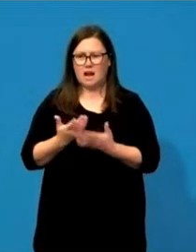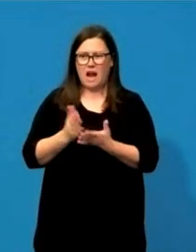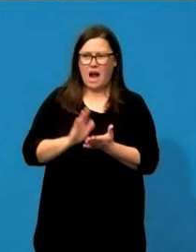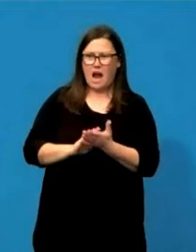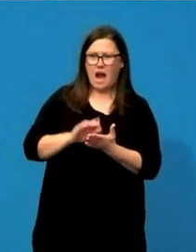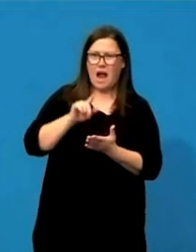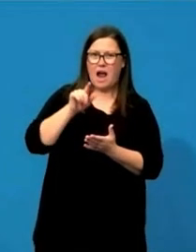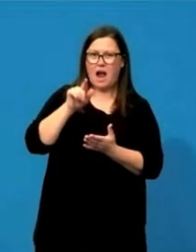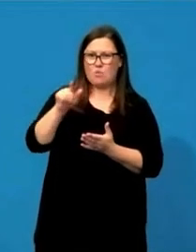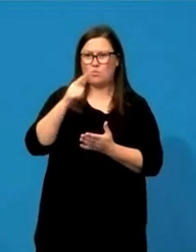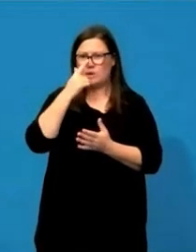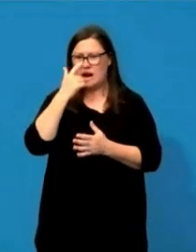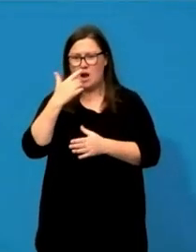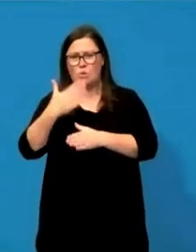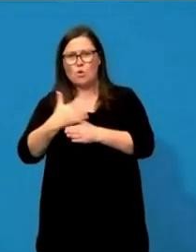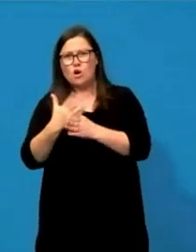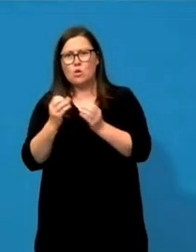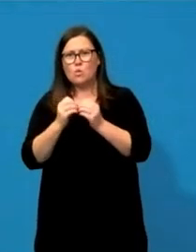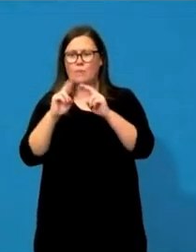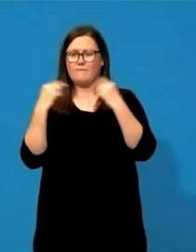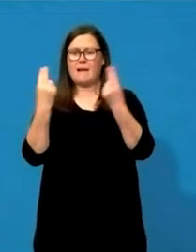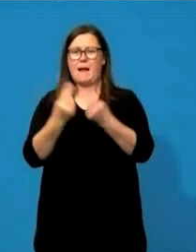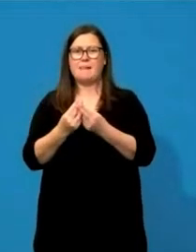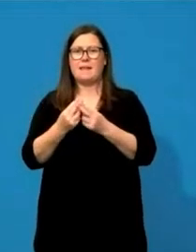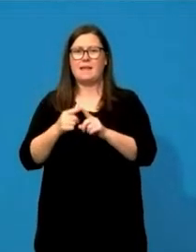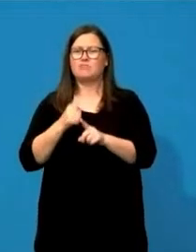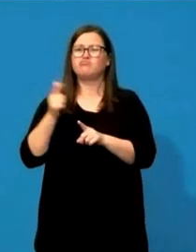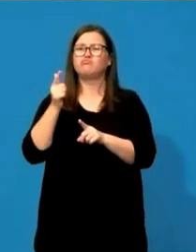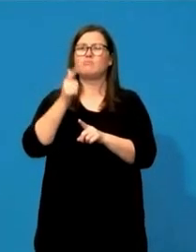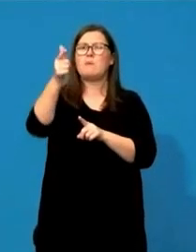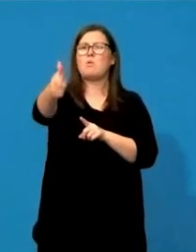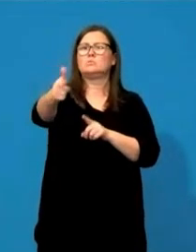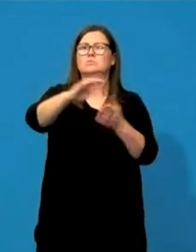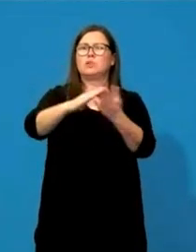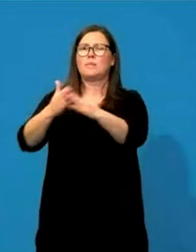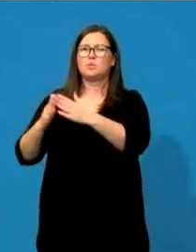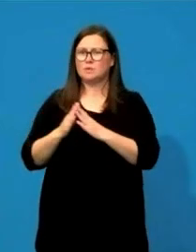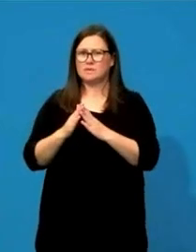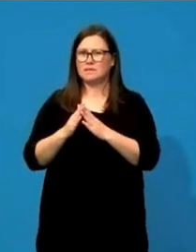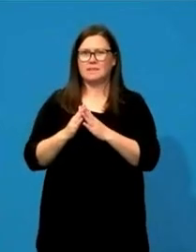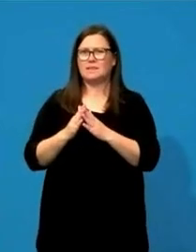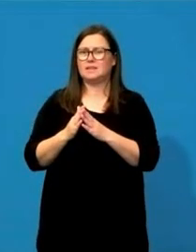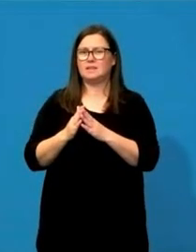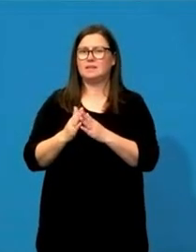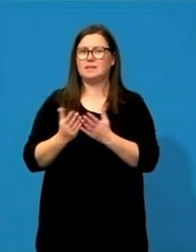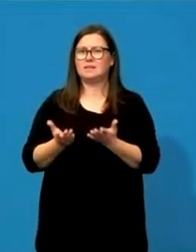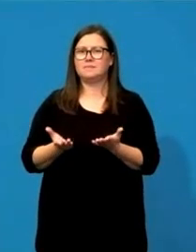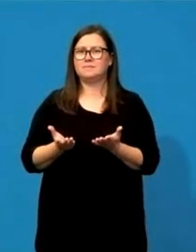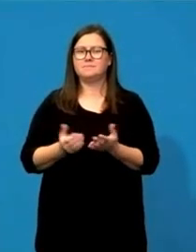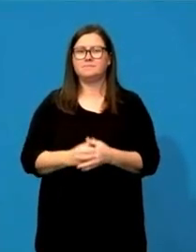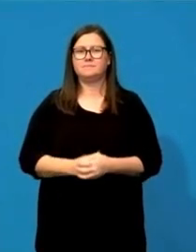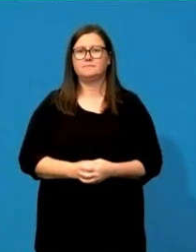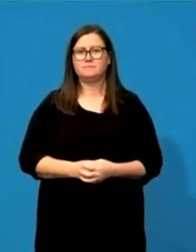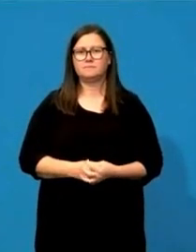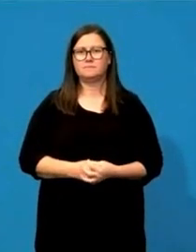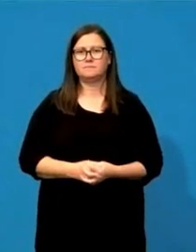remote communities, Aboriginal communities and how do you - and how do they let people